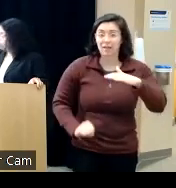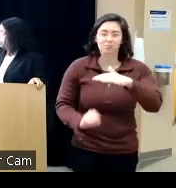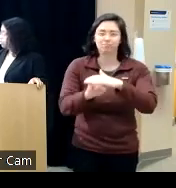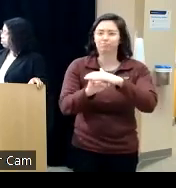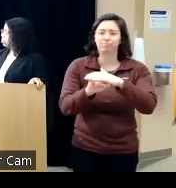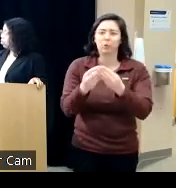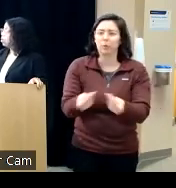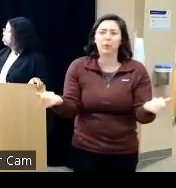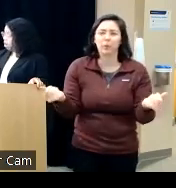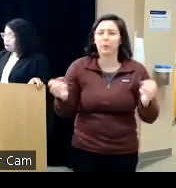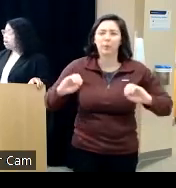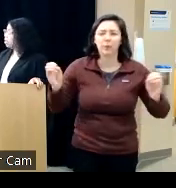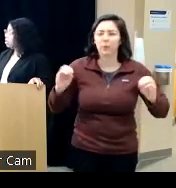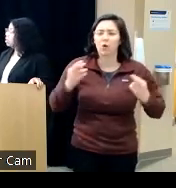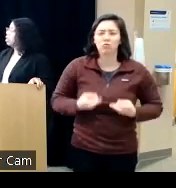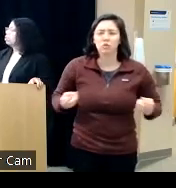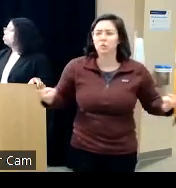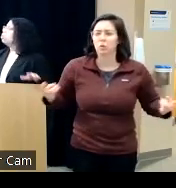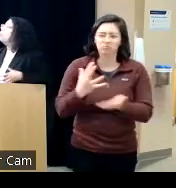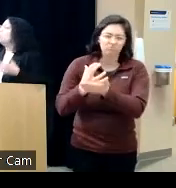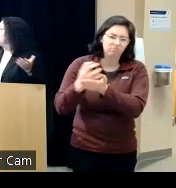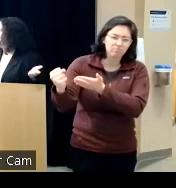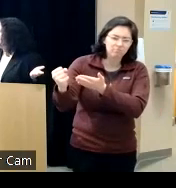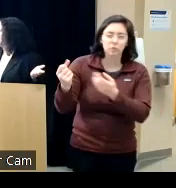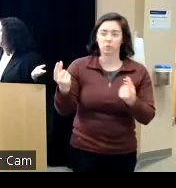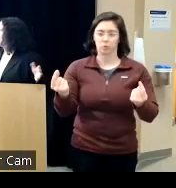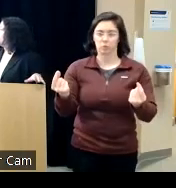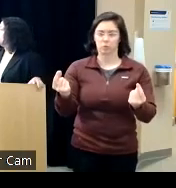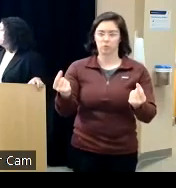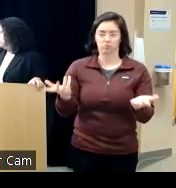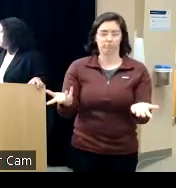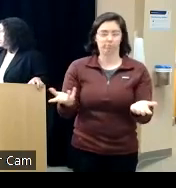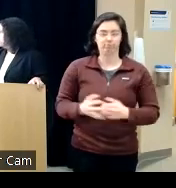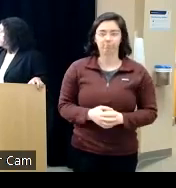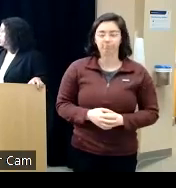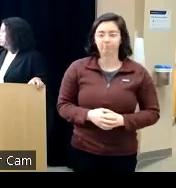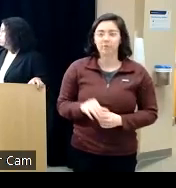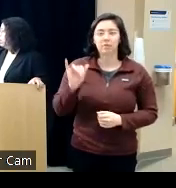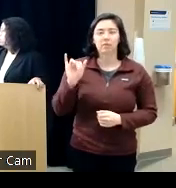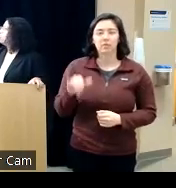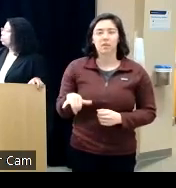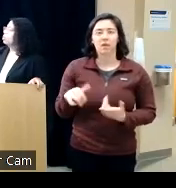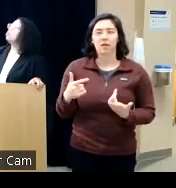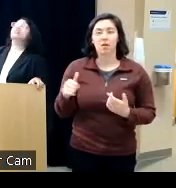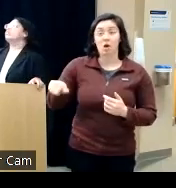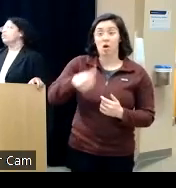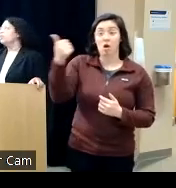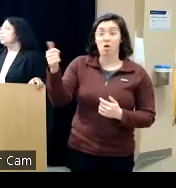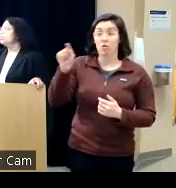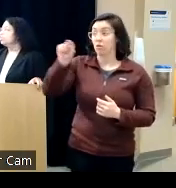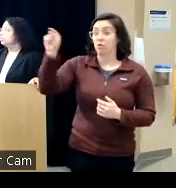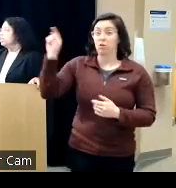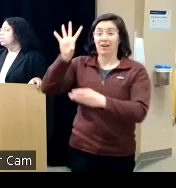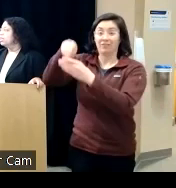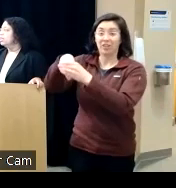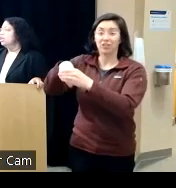extinguished or it's gone then what do you do that's when external interventions are needed